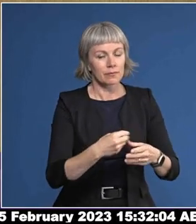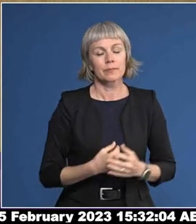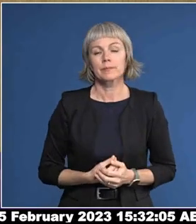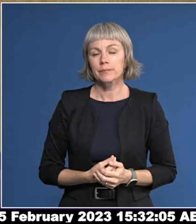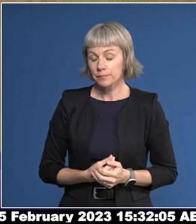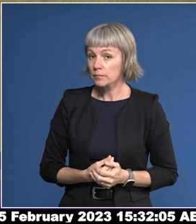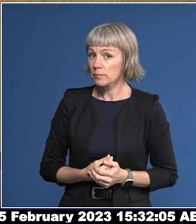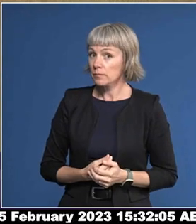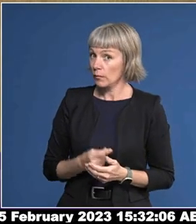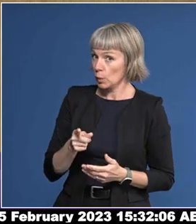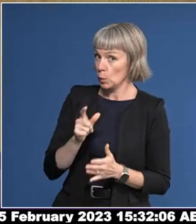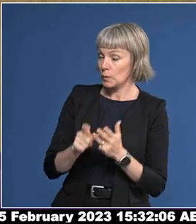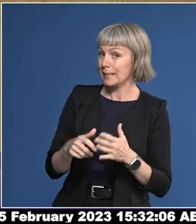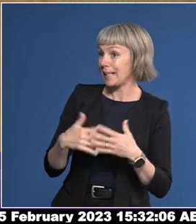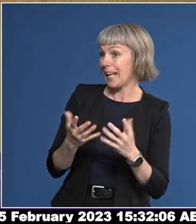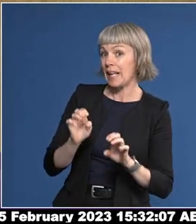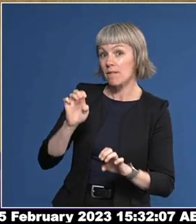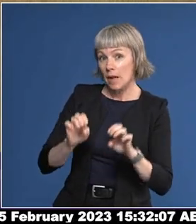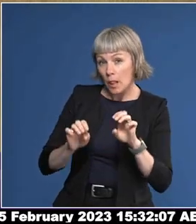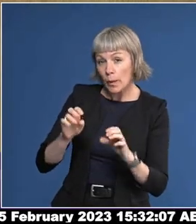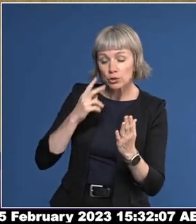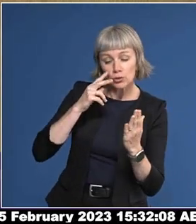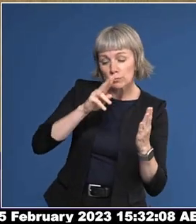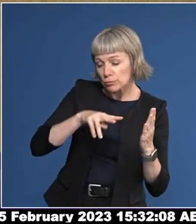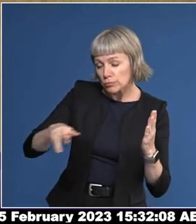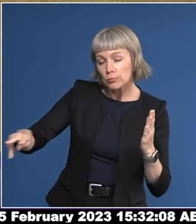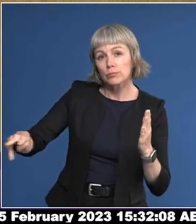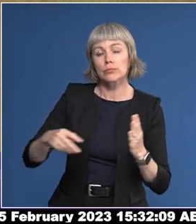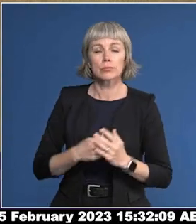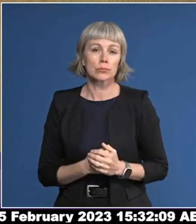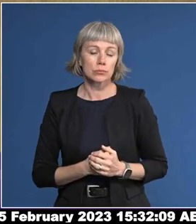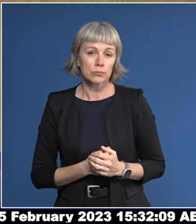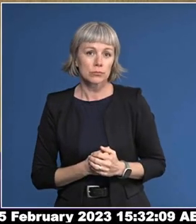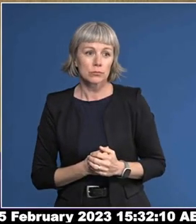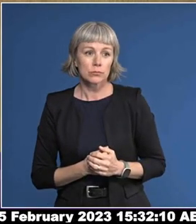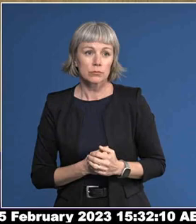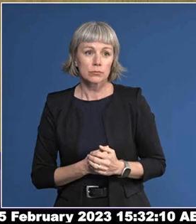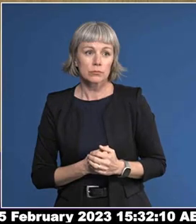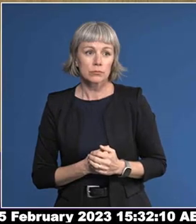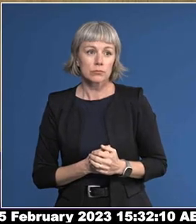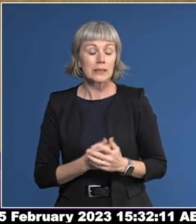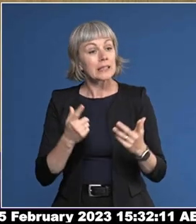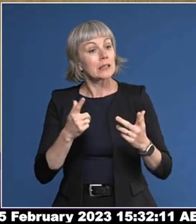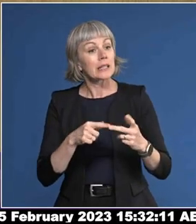If you spent the 80 minutes watching the video and working through the workbook, do you achieve the result that NDS was hoping for?